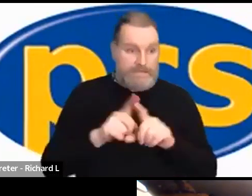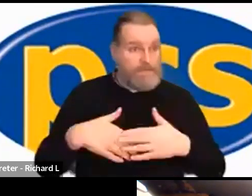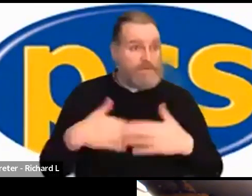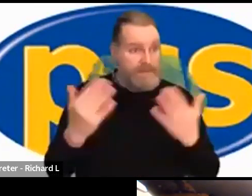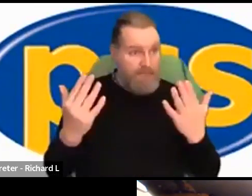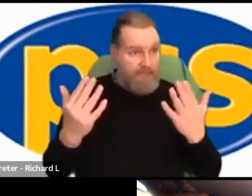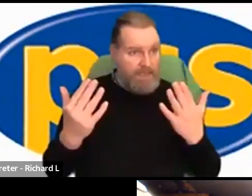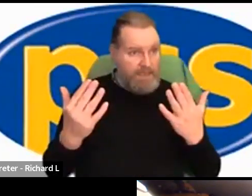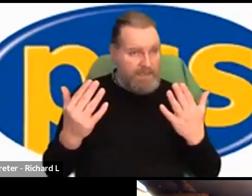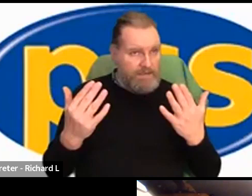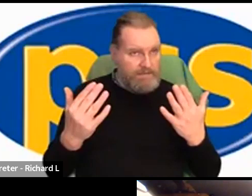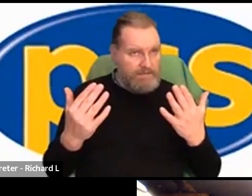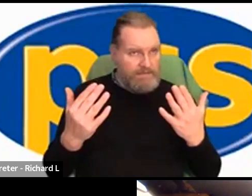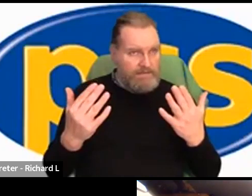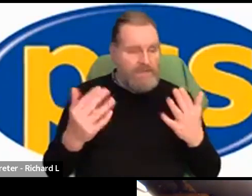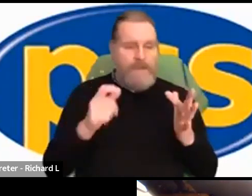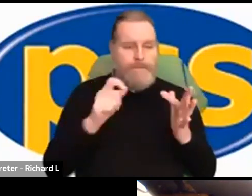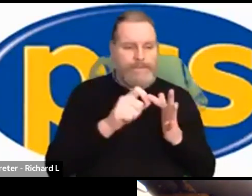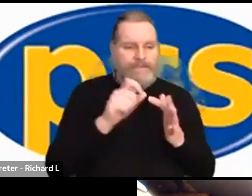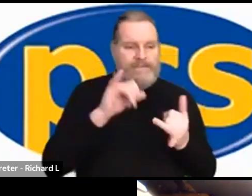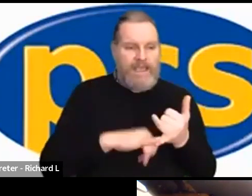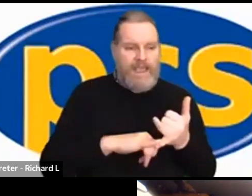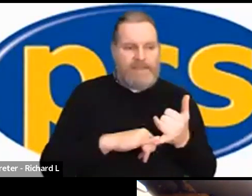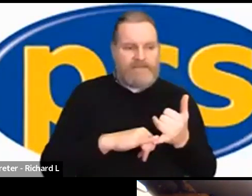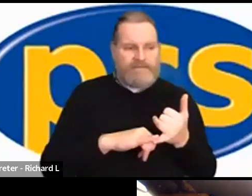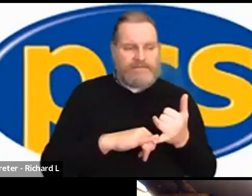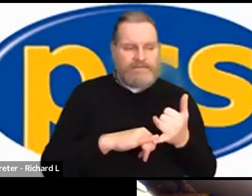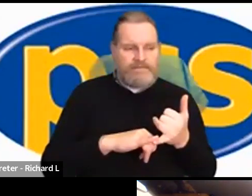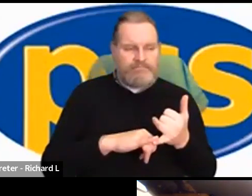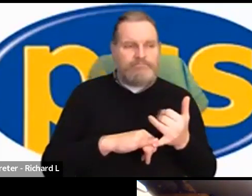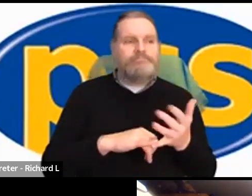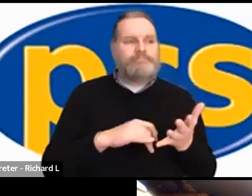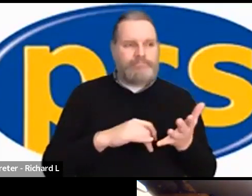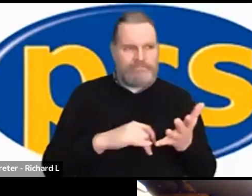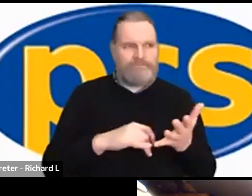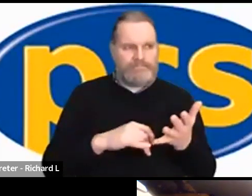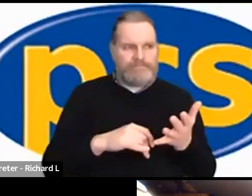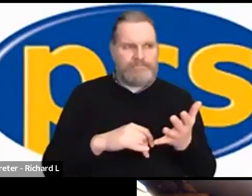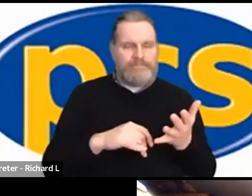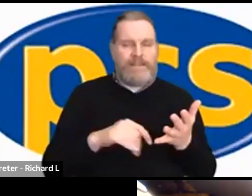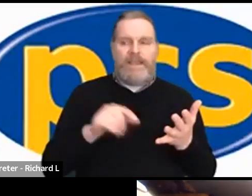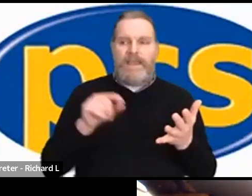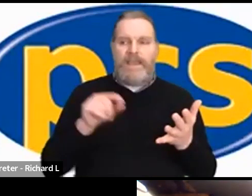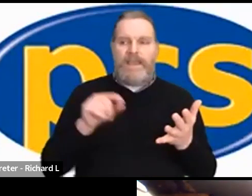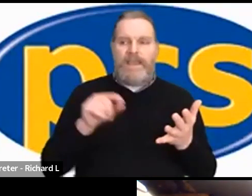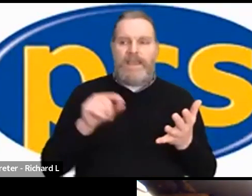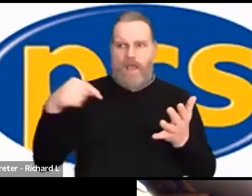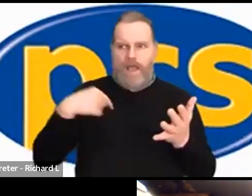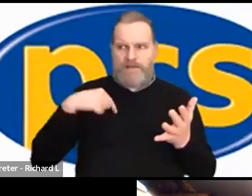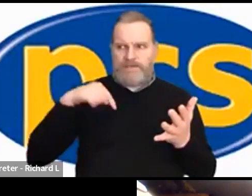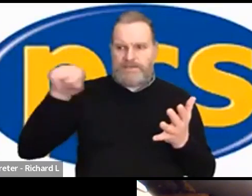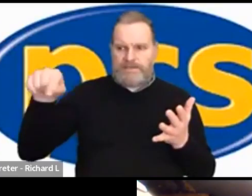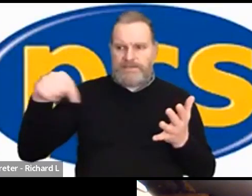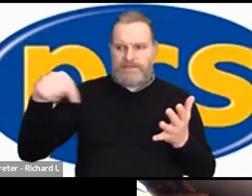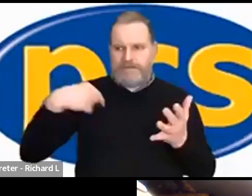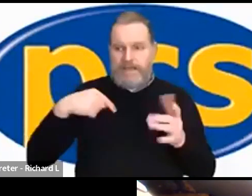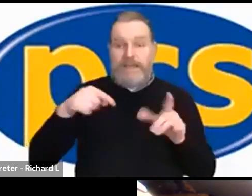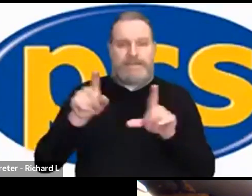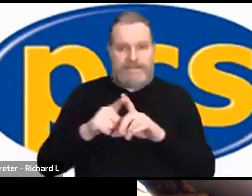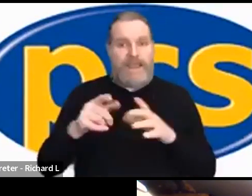more covered coverage but you have to balance coverage but you have to balance that with balance that with. have argued for a long time that the more you more unions who strike at the